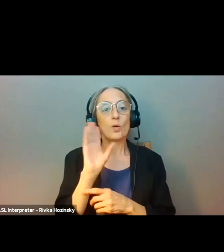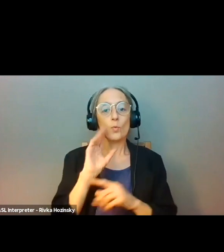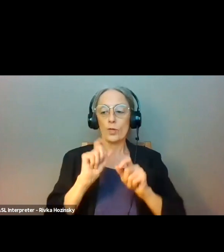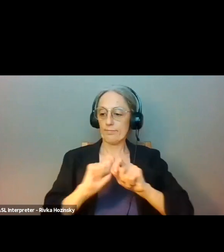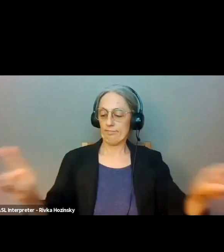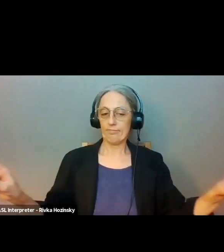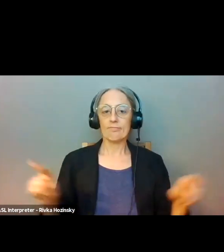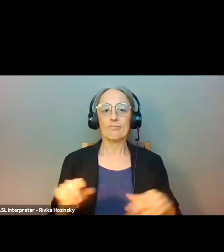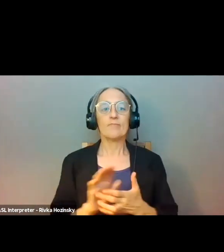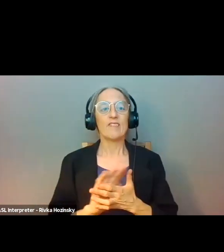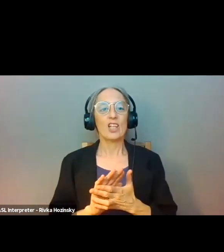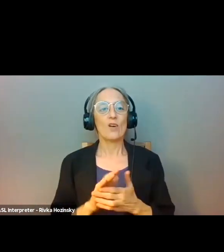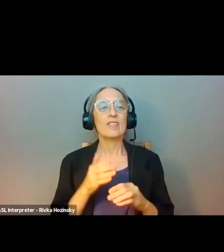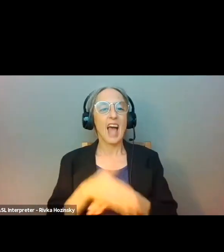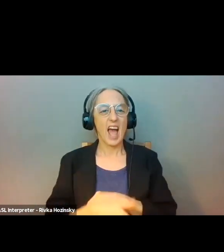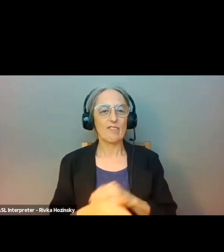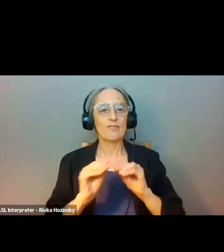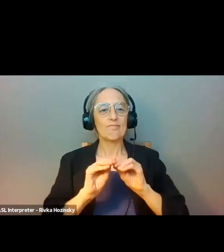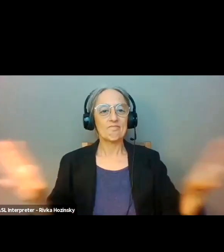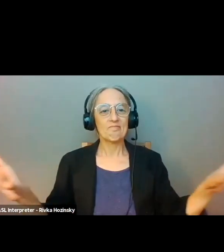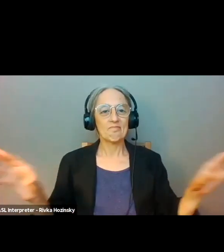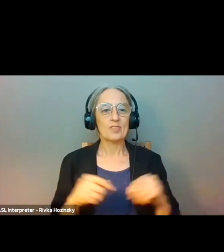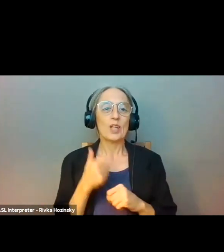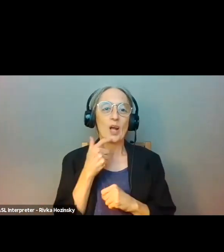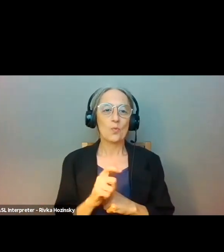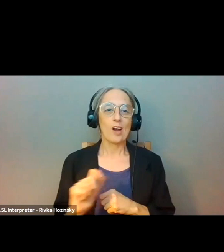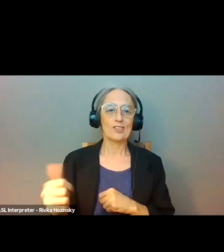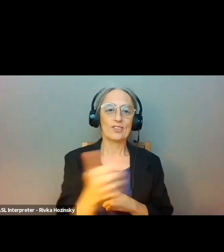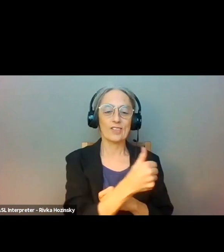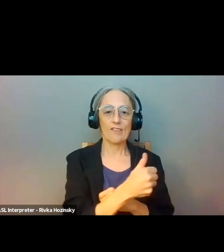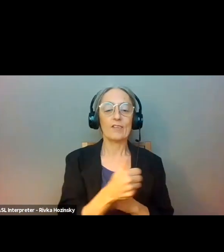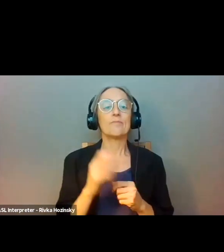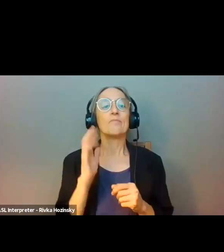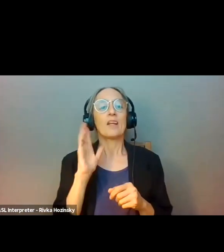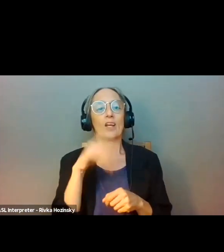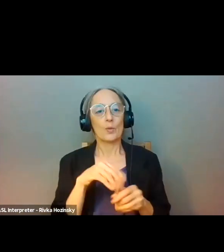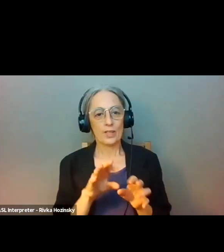videos after the fact, so you'll be able to view them on your own time. They will be captioned and audio described.